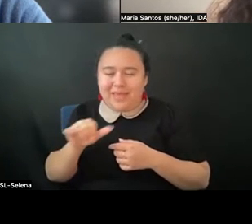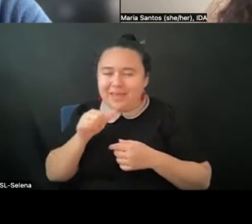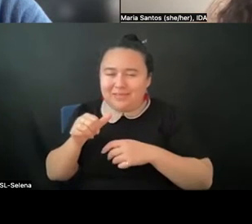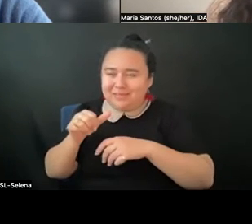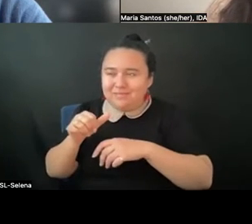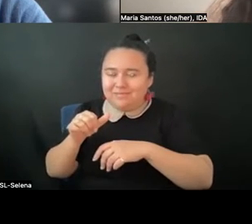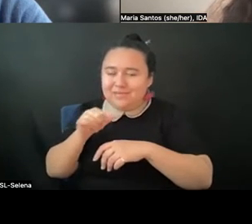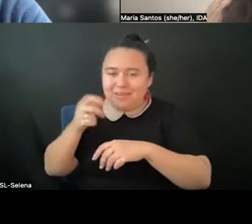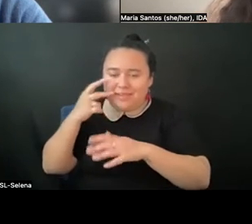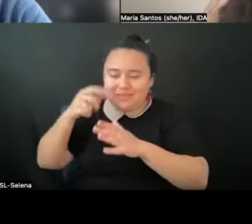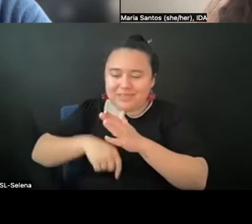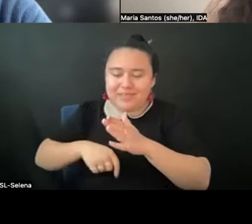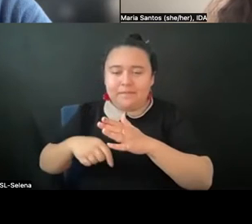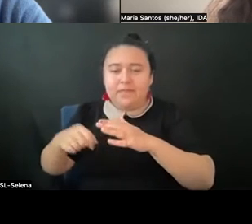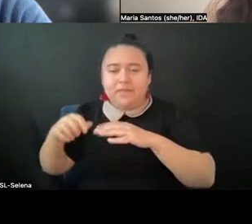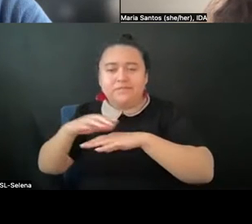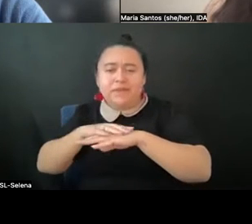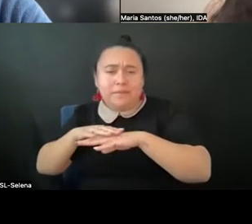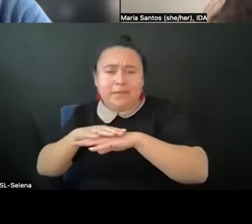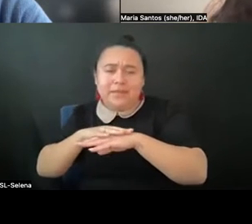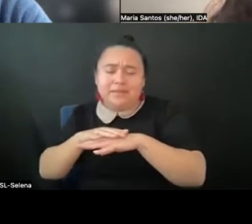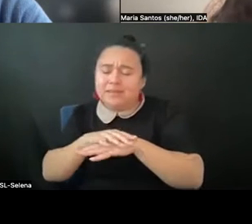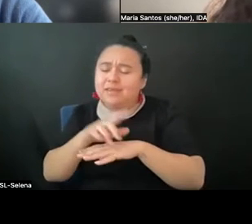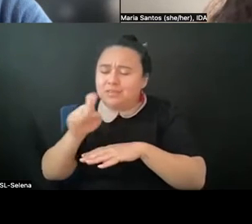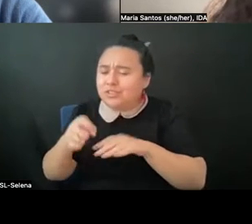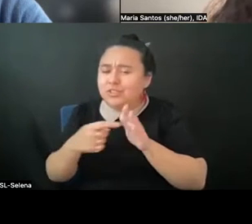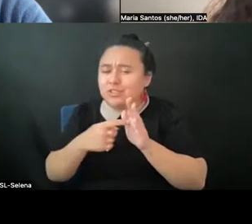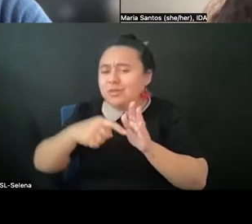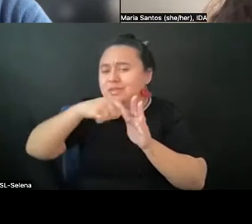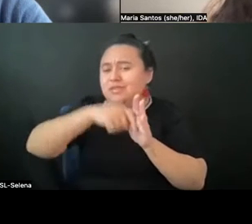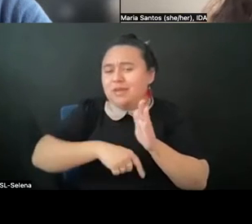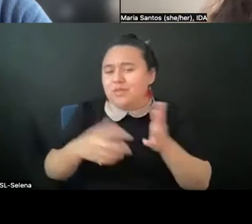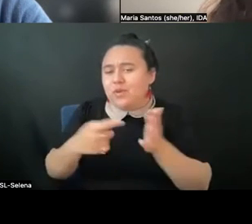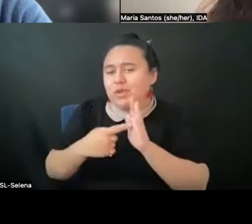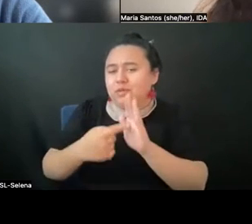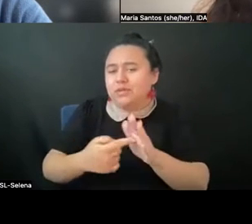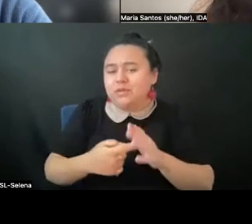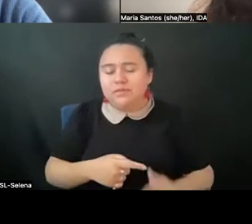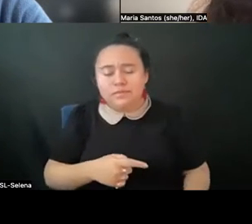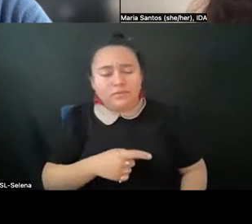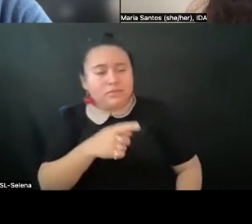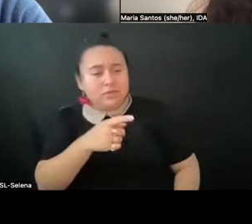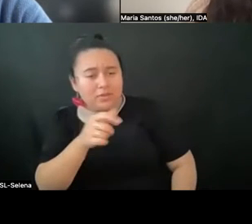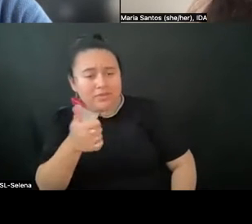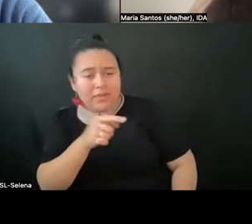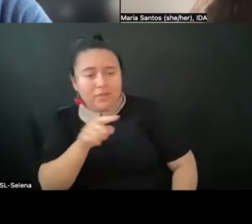present. Unrelated to that, does the 10-15 minute sample have to come from a feature length